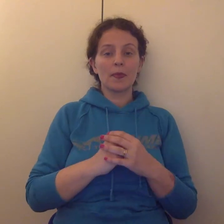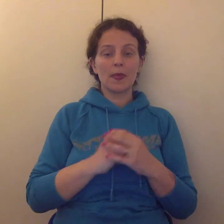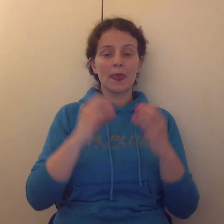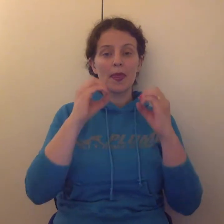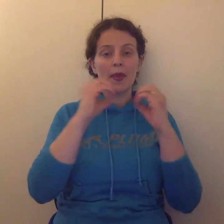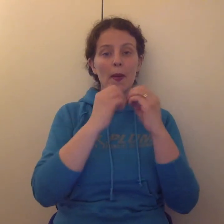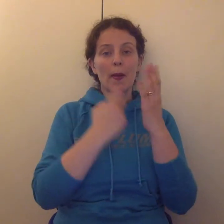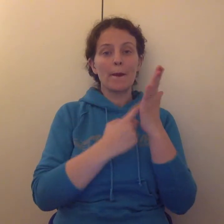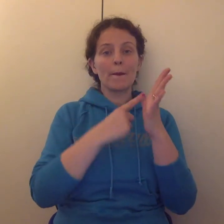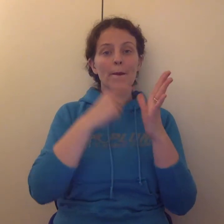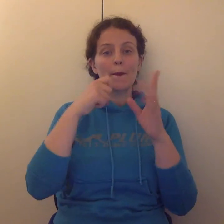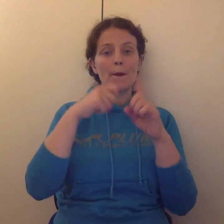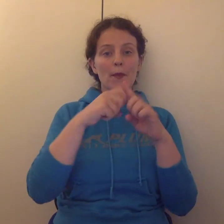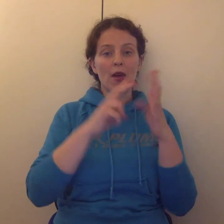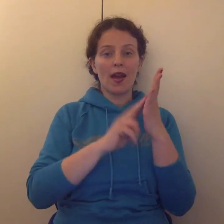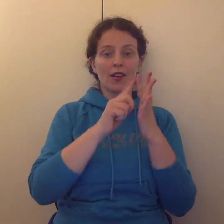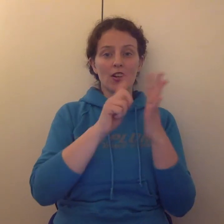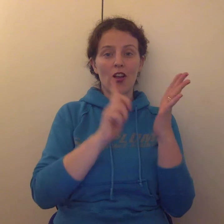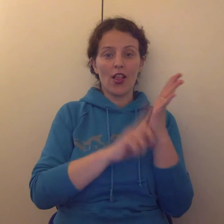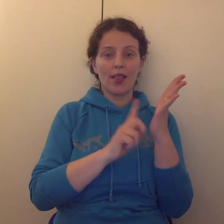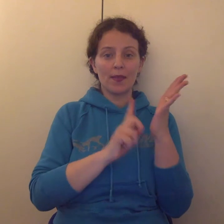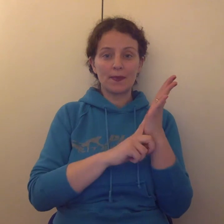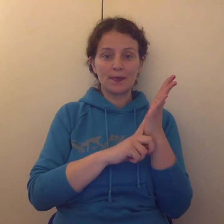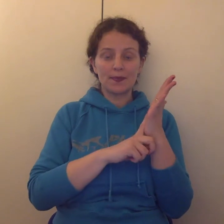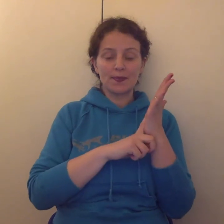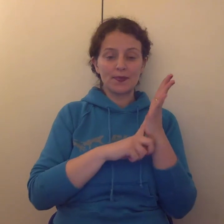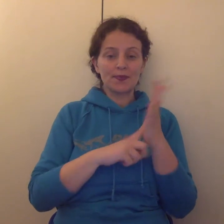BRACKNELL